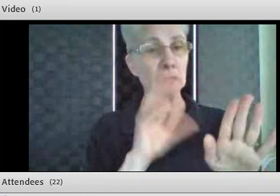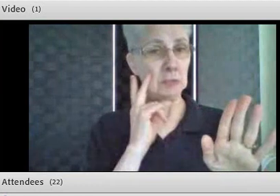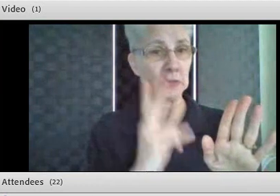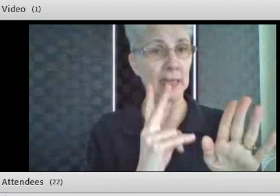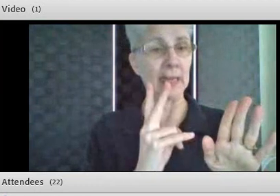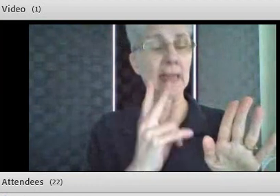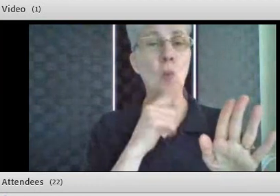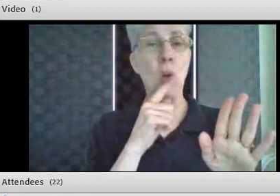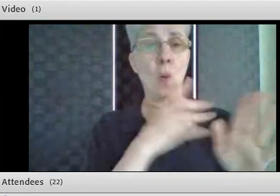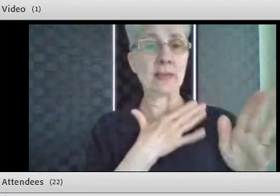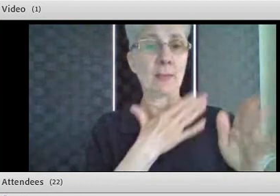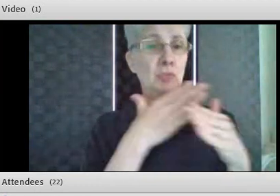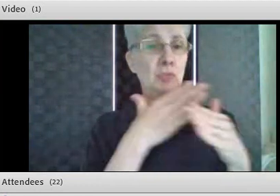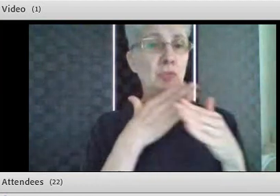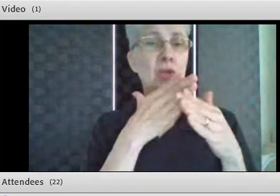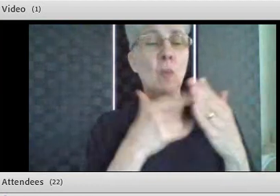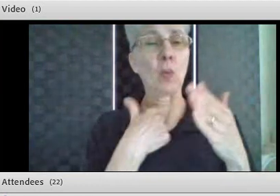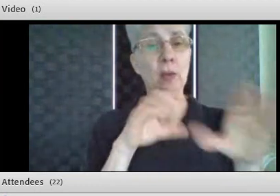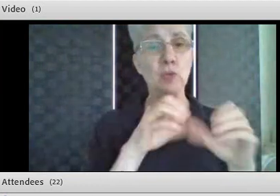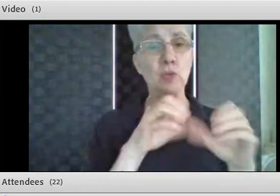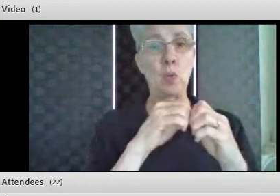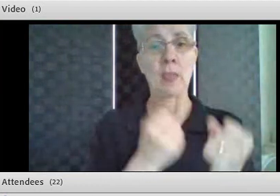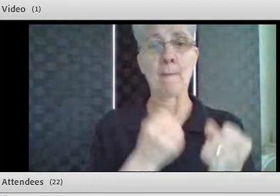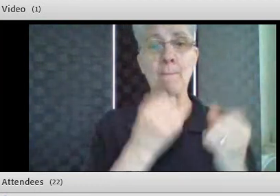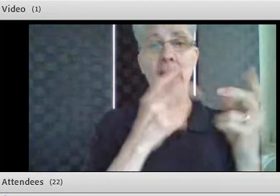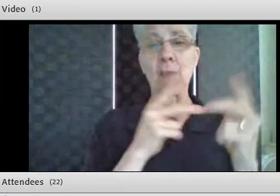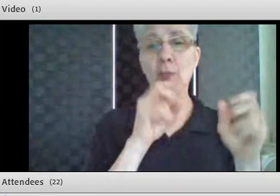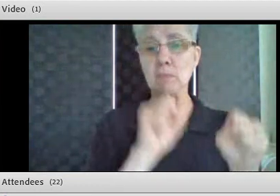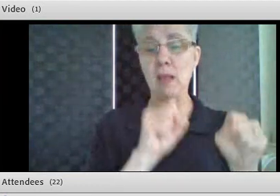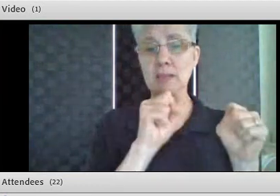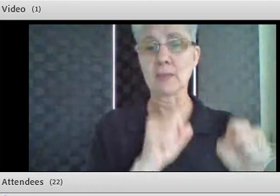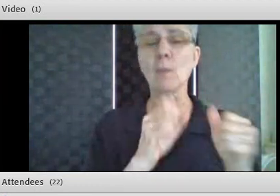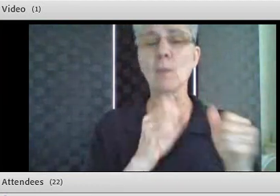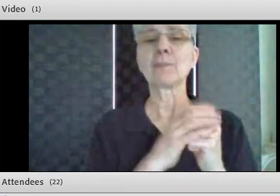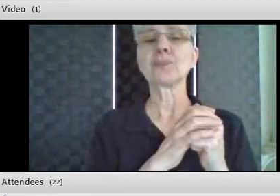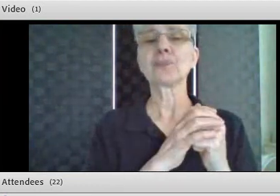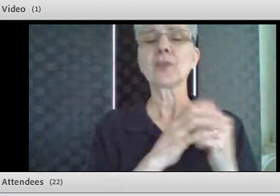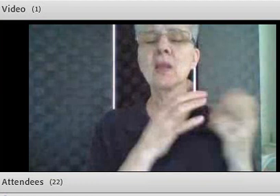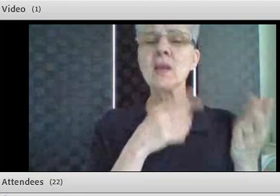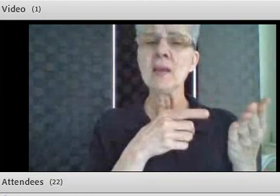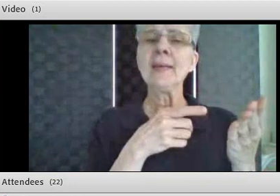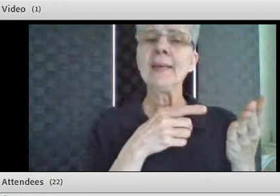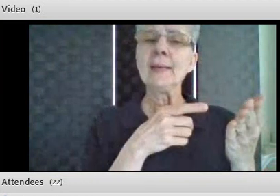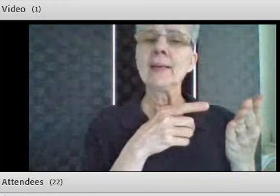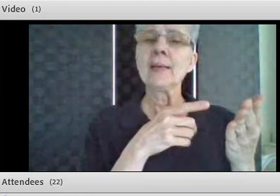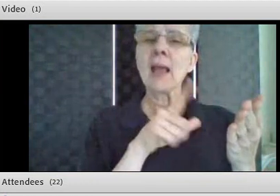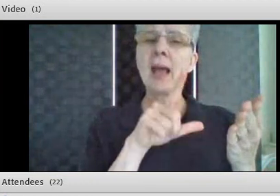We're always happy to share what we do with as many people as possible. As Luly introduced us,